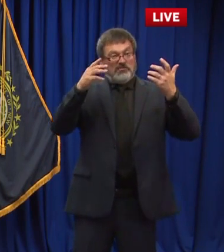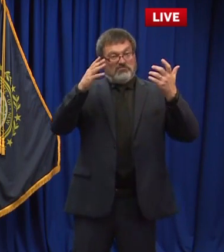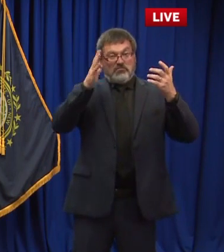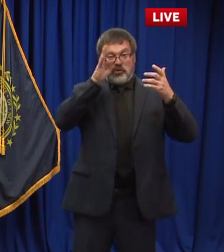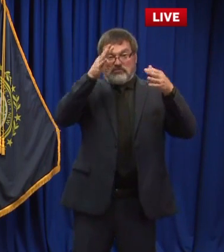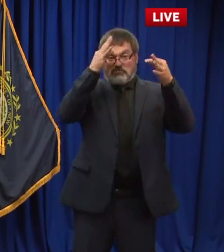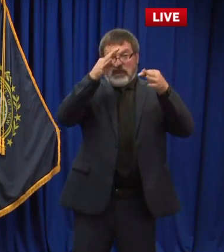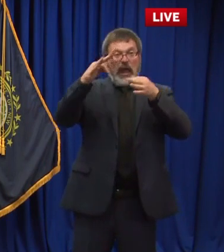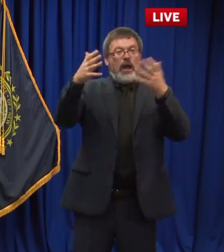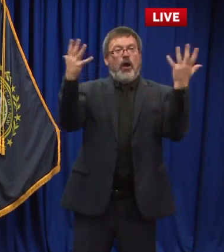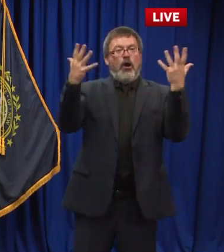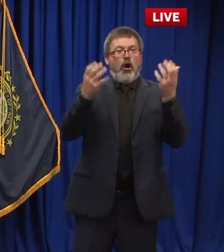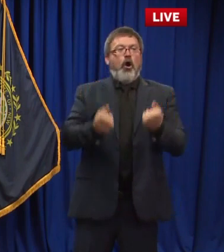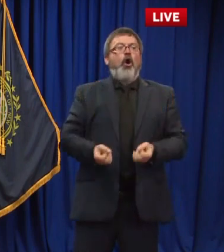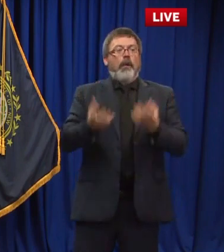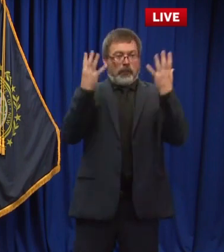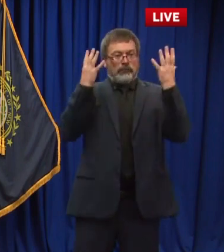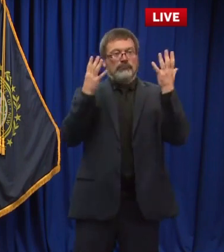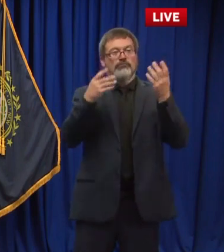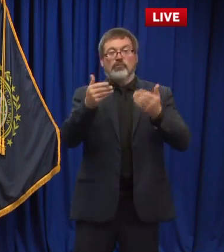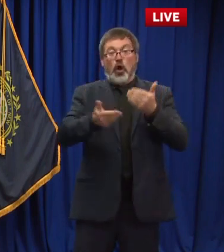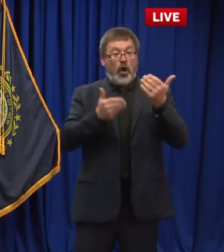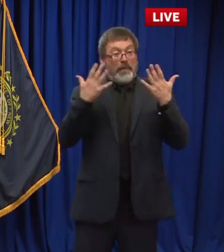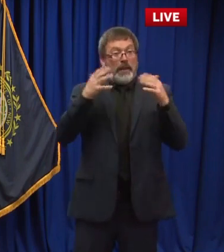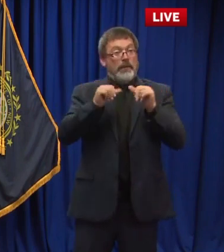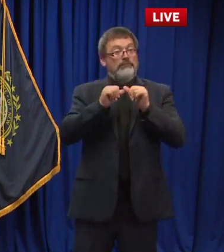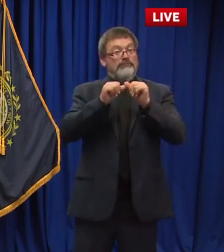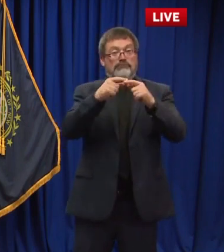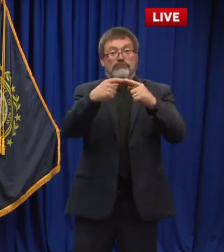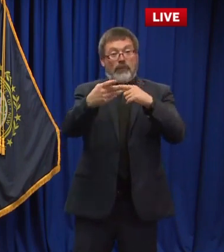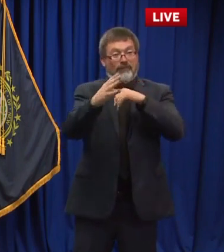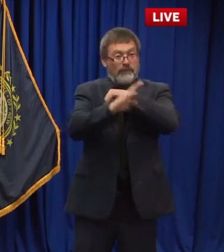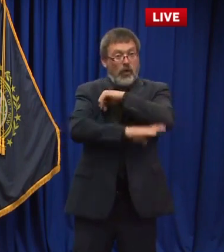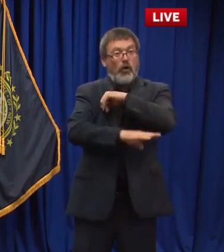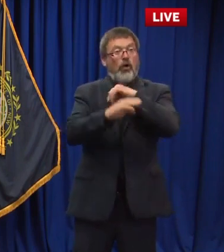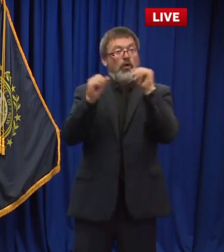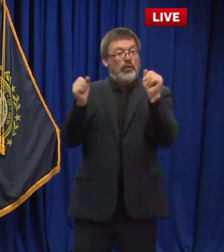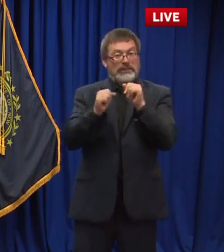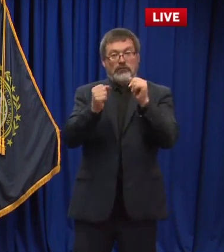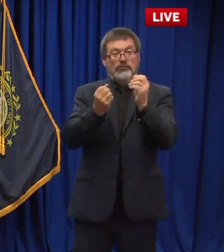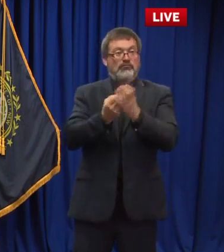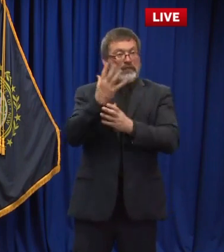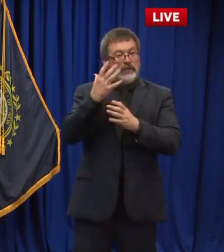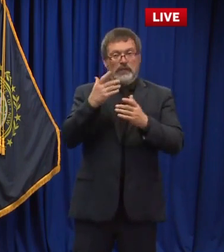SCHOOLS MIGHT DETERMINE WE’RE GOING TO HAVE EXTRA STAFF ON HAND TO MANAGE THESE NEW DYNAMICS.